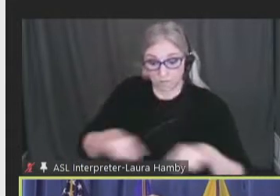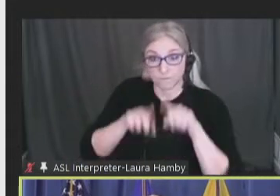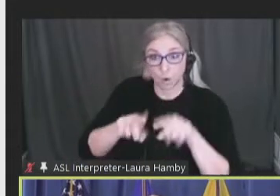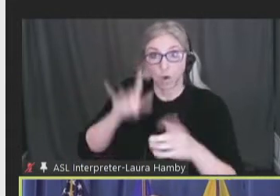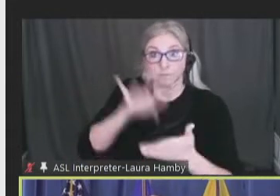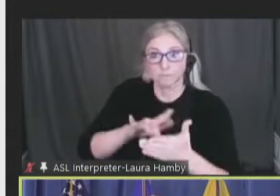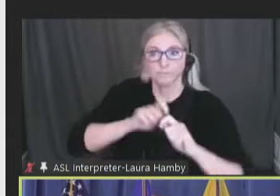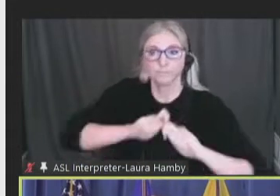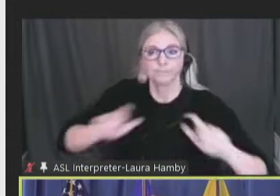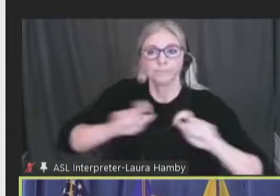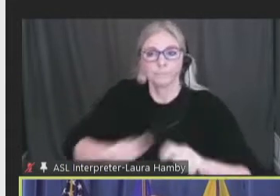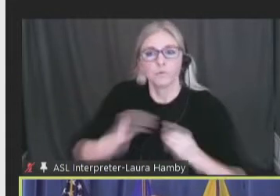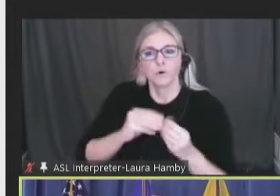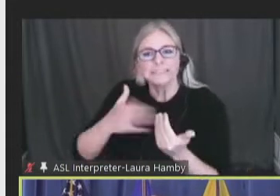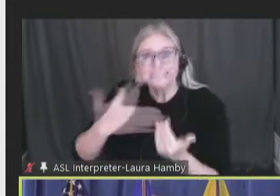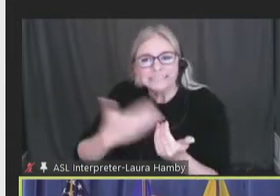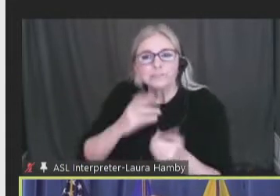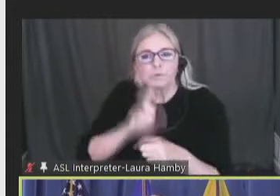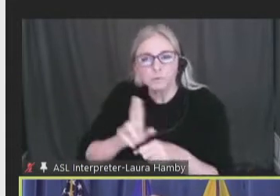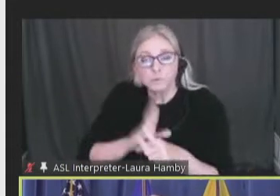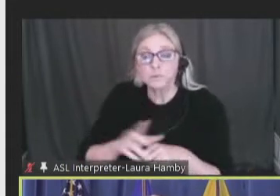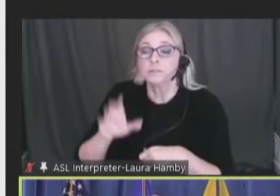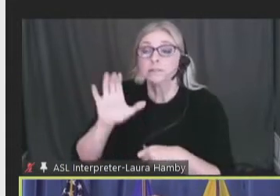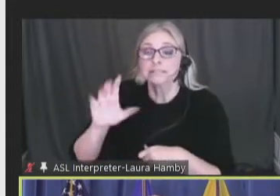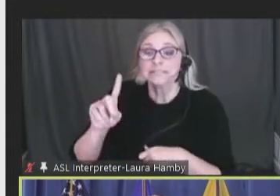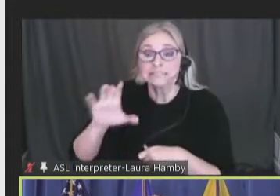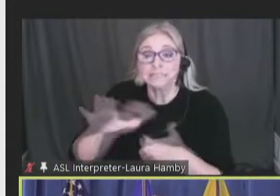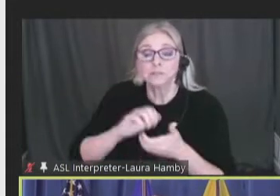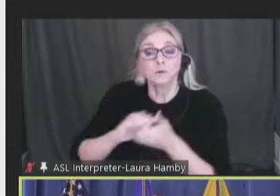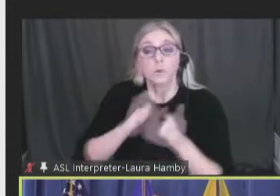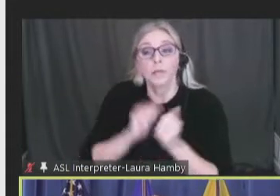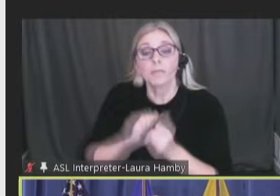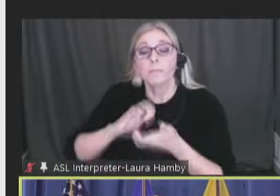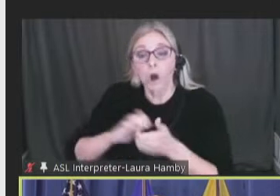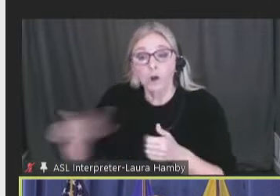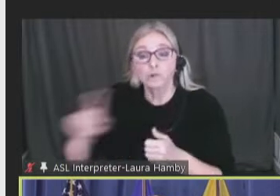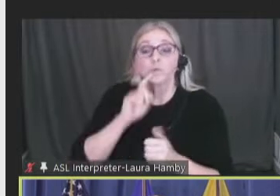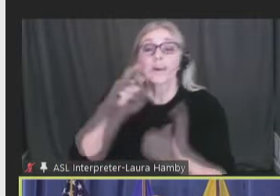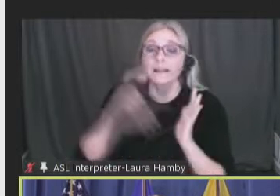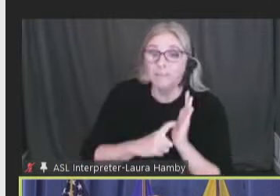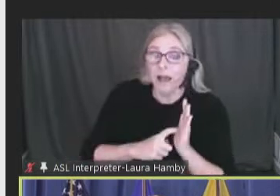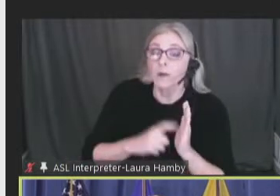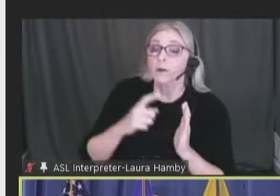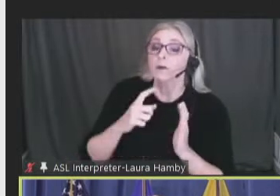Fifteen, CDC should consider collaborating with partners to identify potential ways to